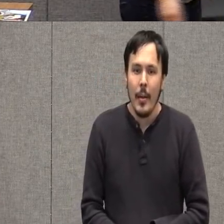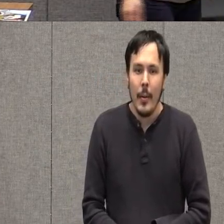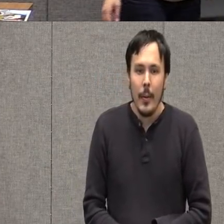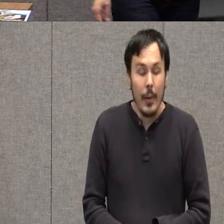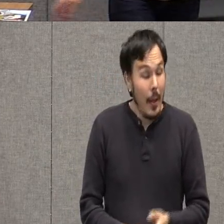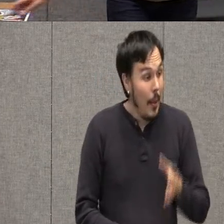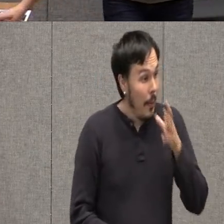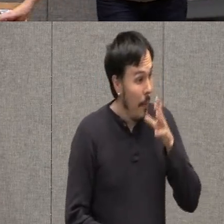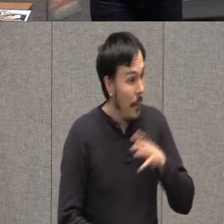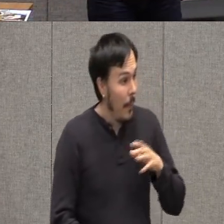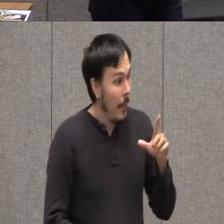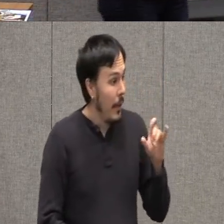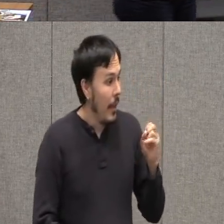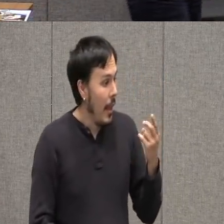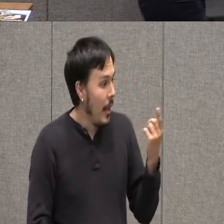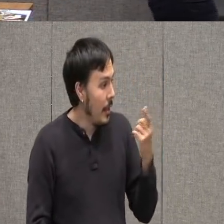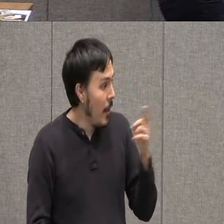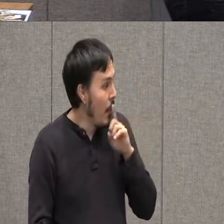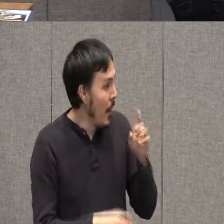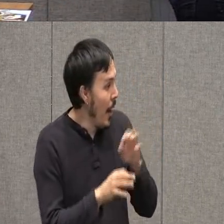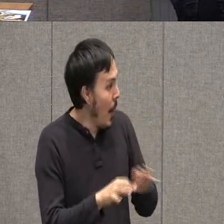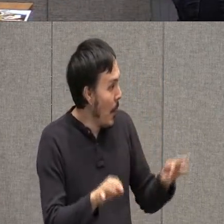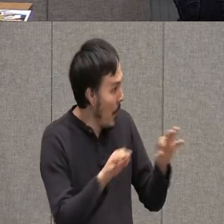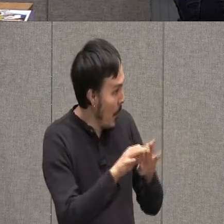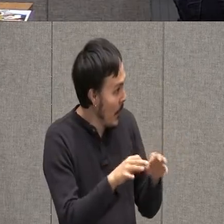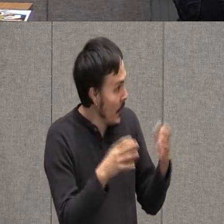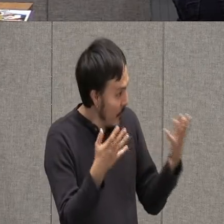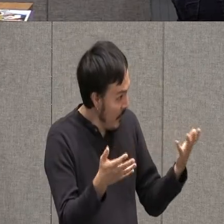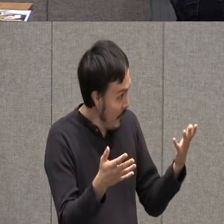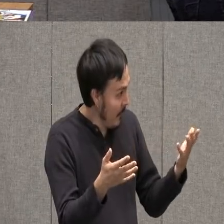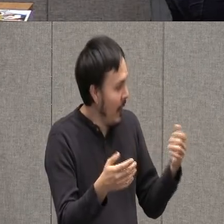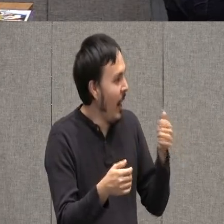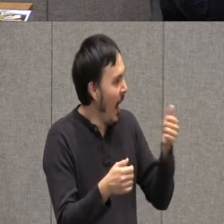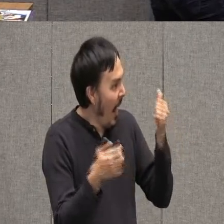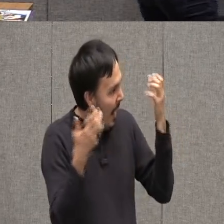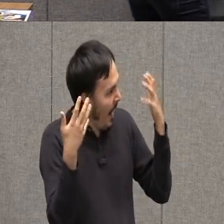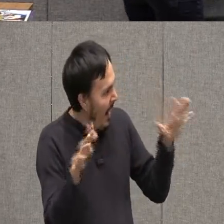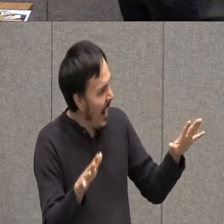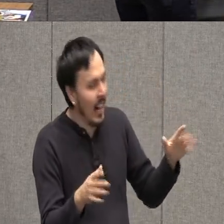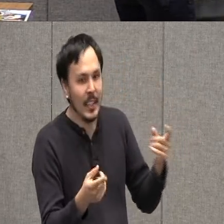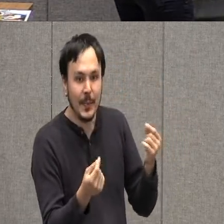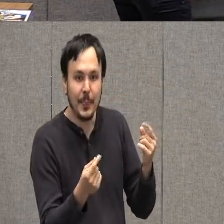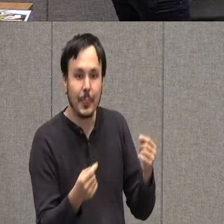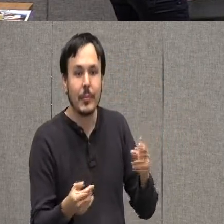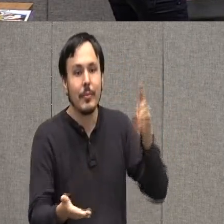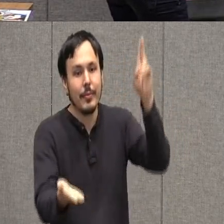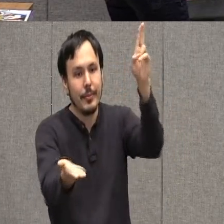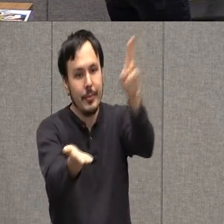something that's very important as an artist. When you're finished, you sign your artwork.